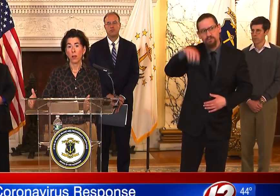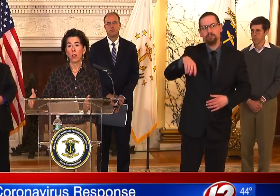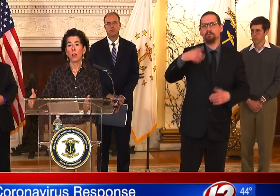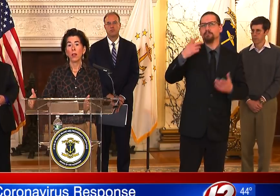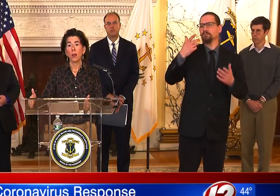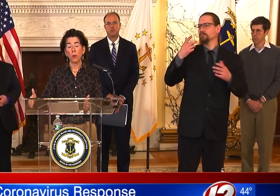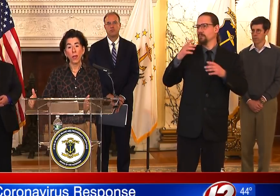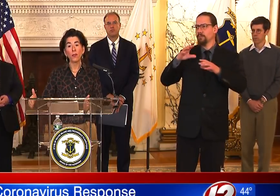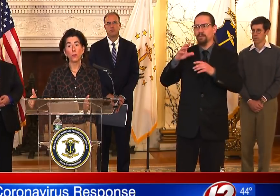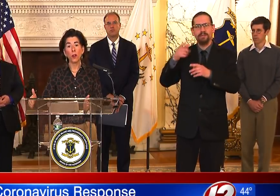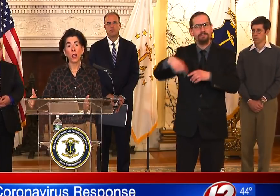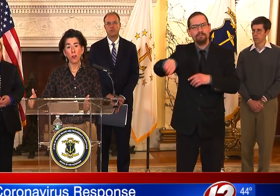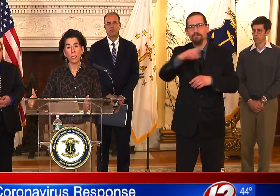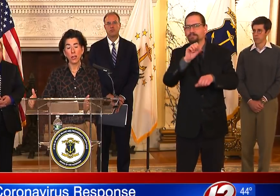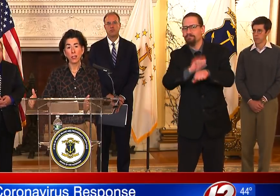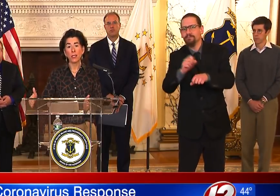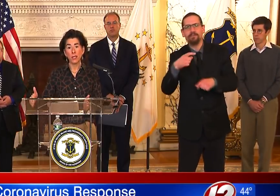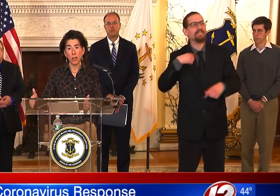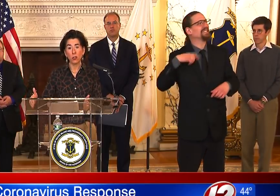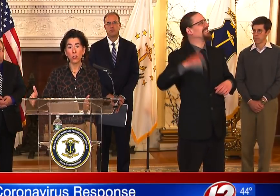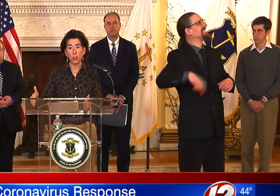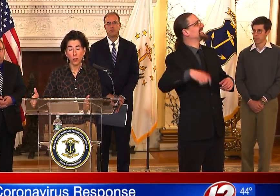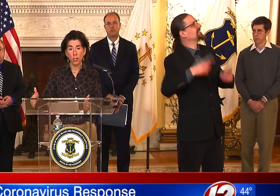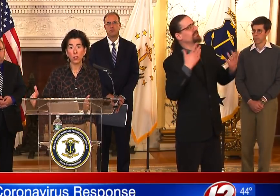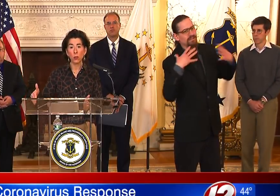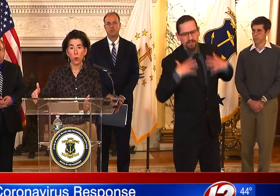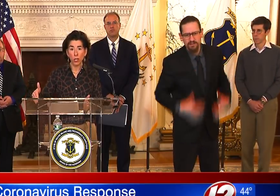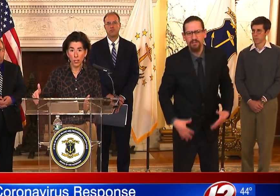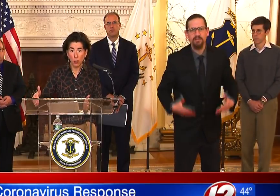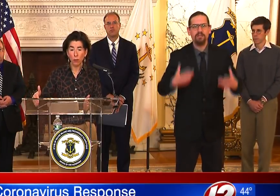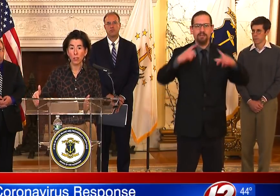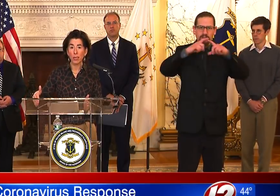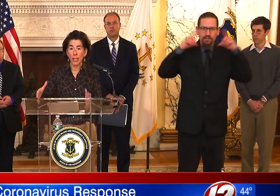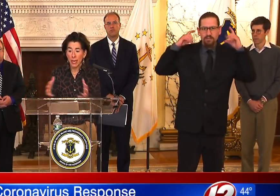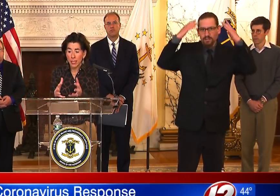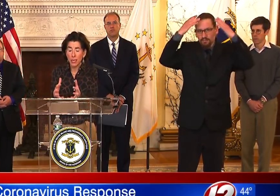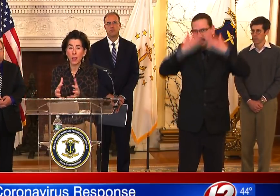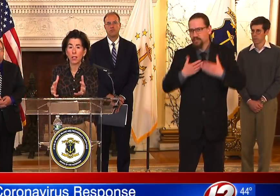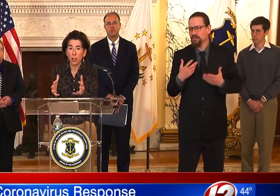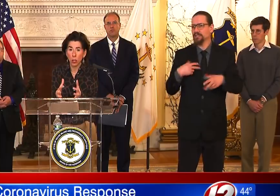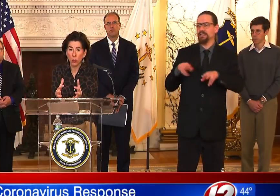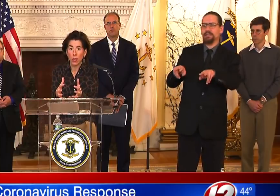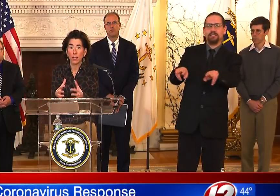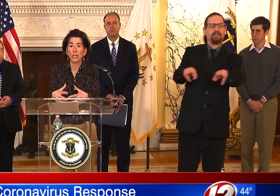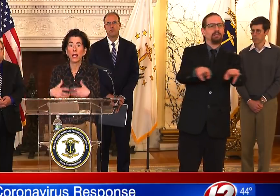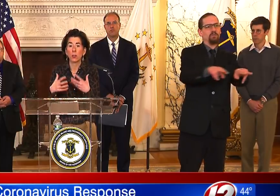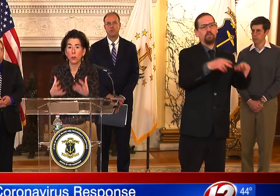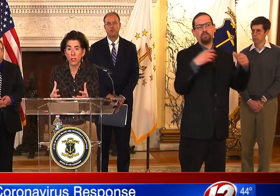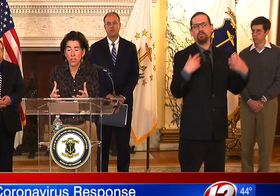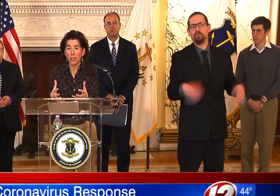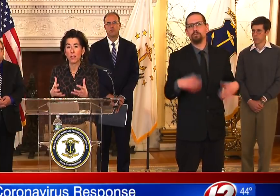CAN. WE DO NOT HAVE ENOUGH RIGHT NOW. I WILL TELL IT TO YOU STRAIGHT.